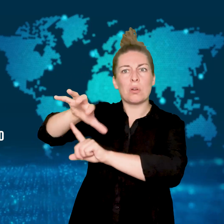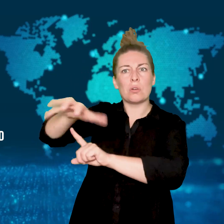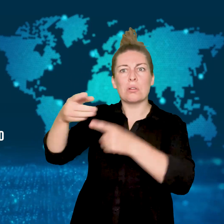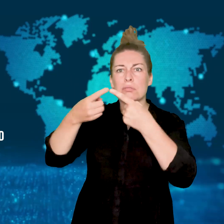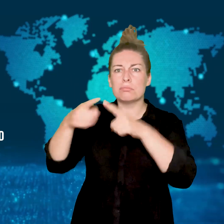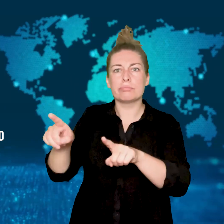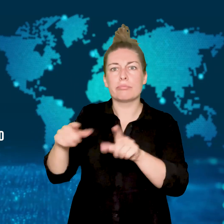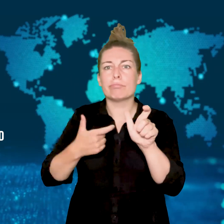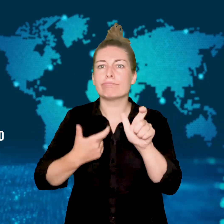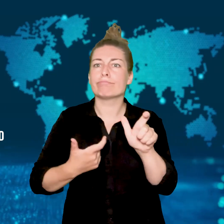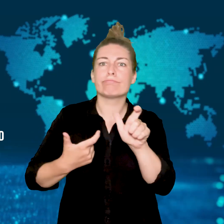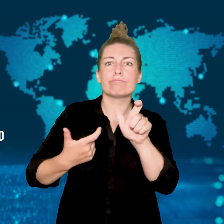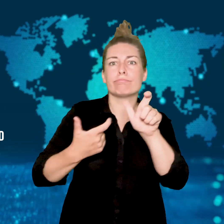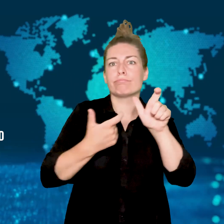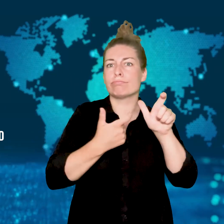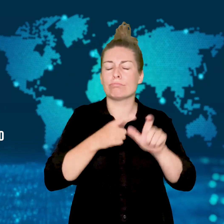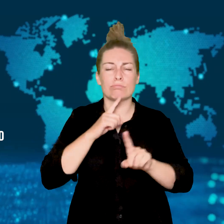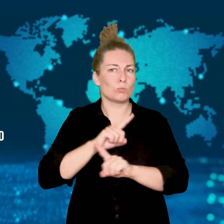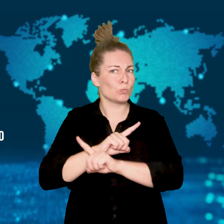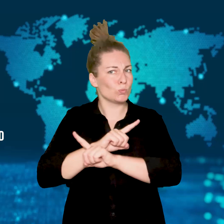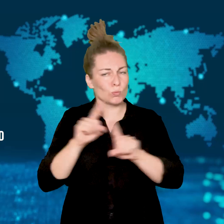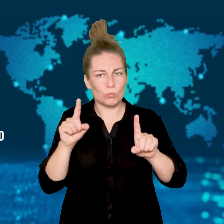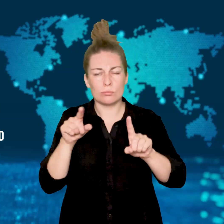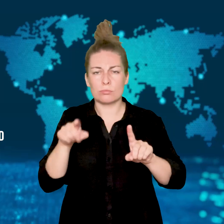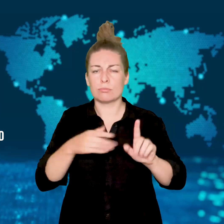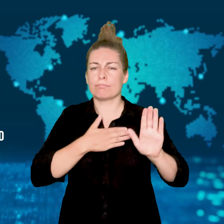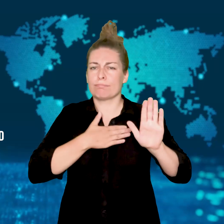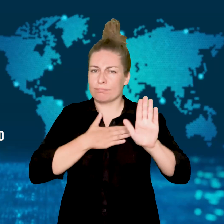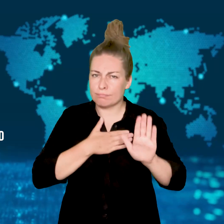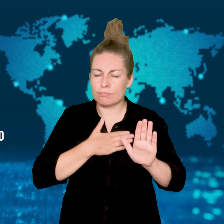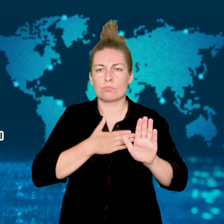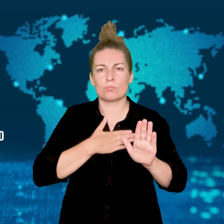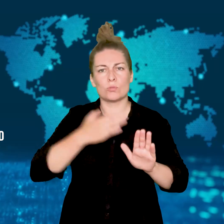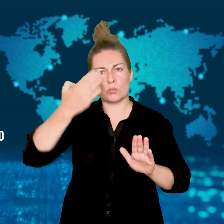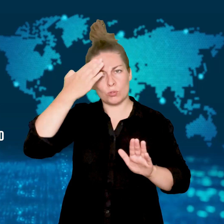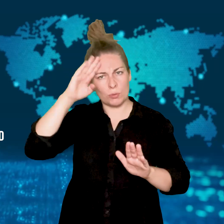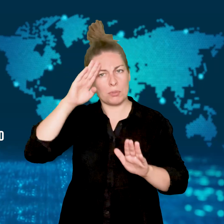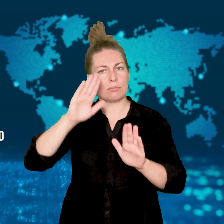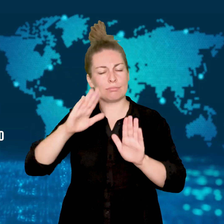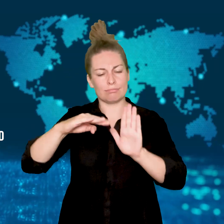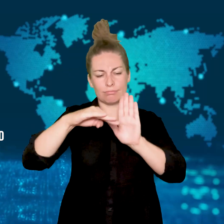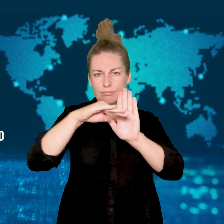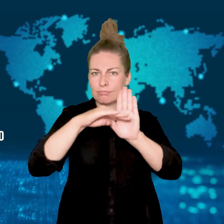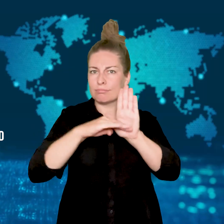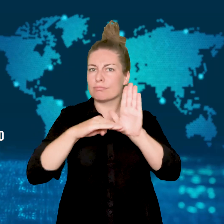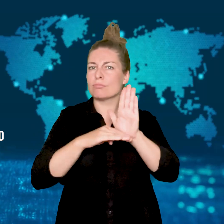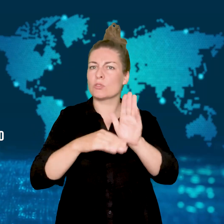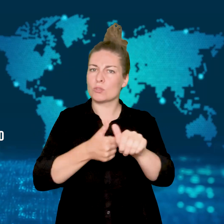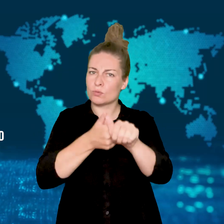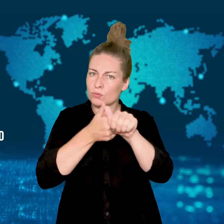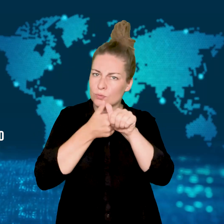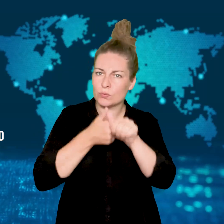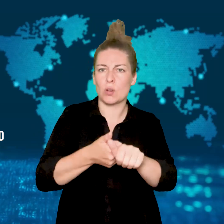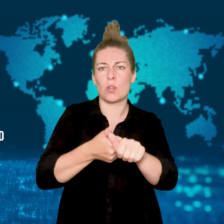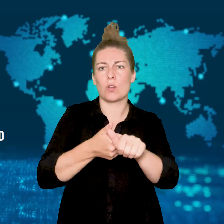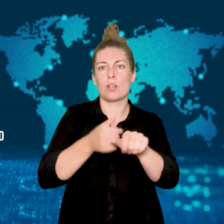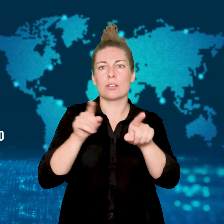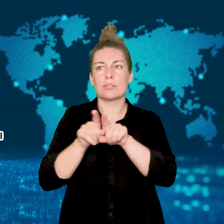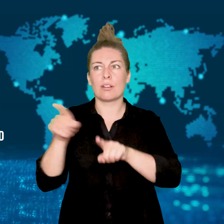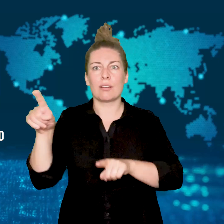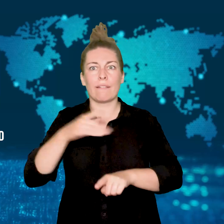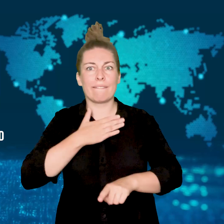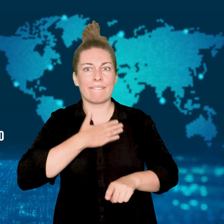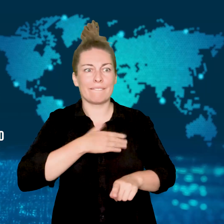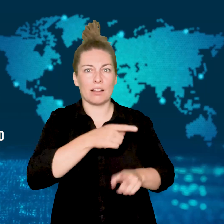He promised Cuba would enforce its laws to discourage attempts to